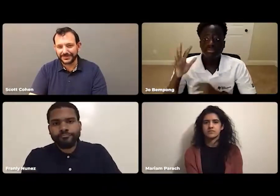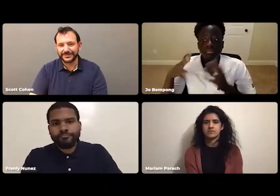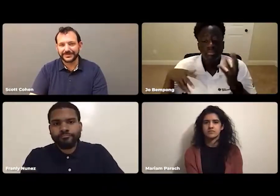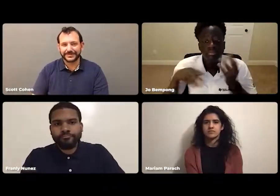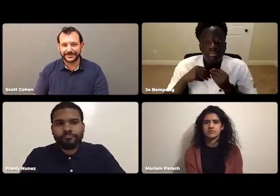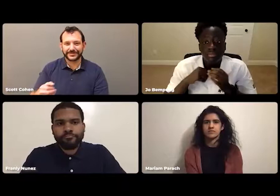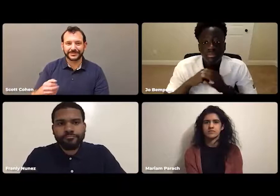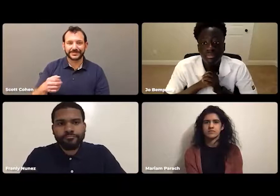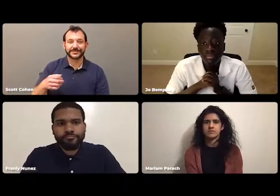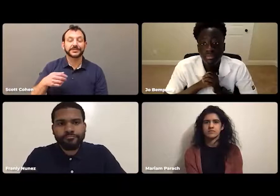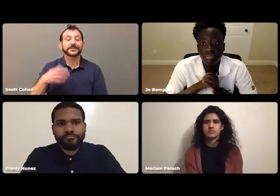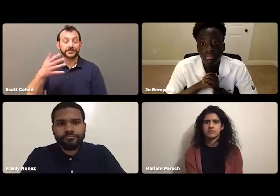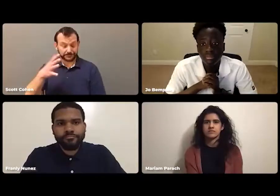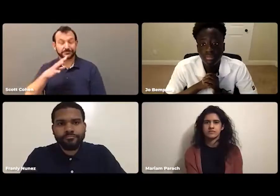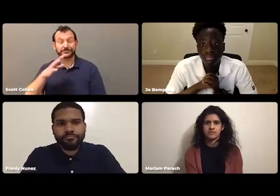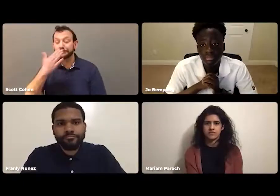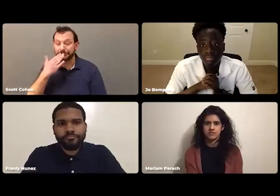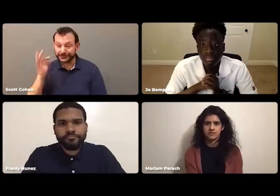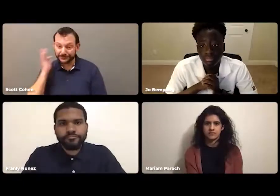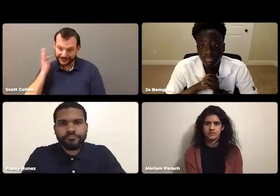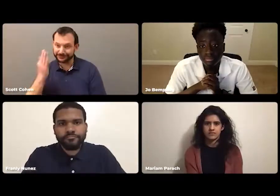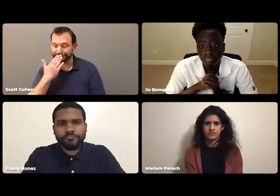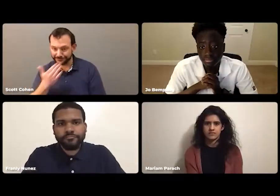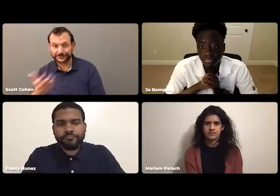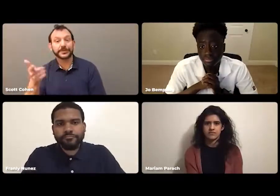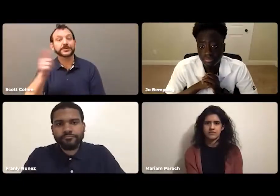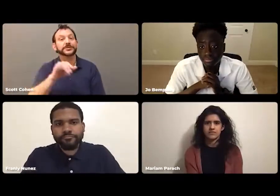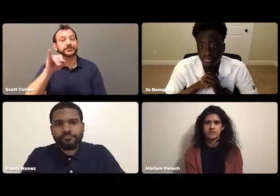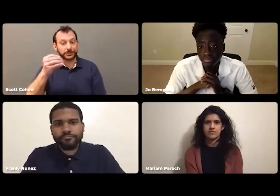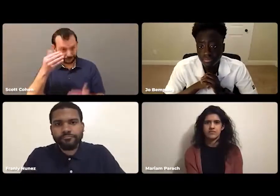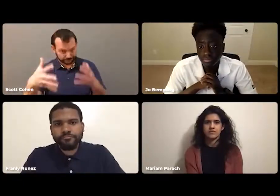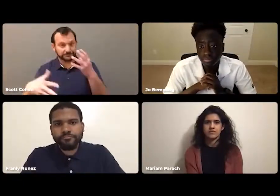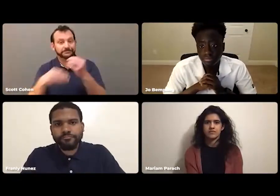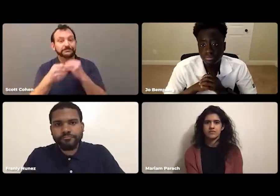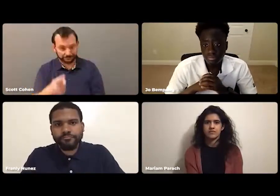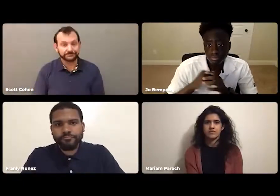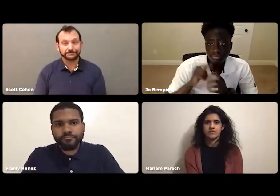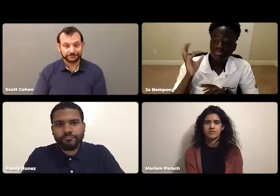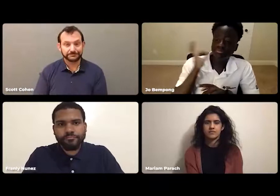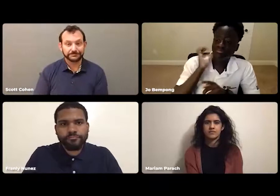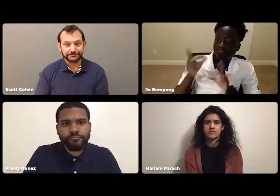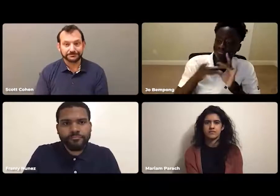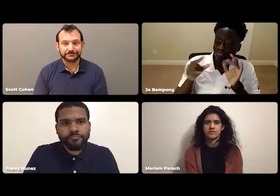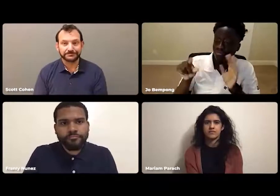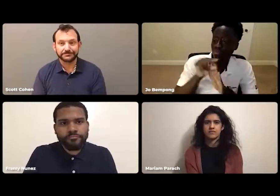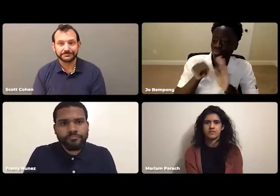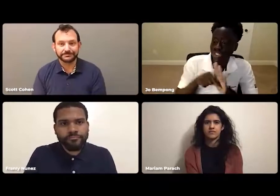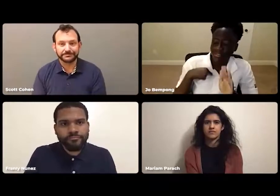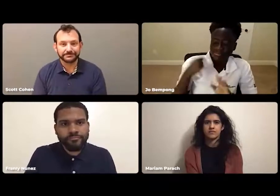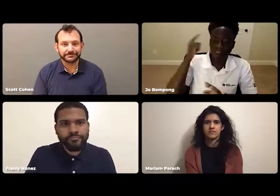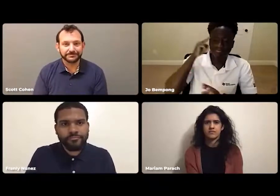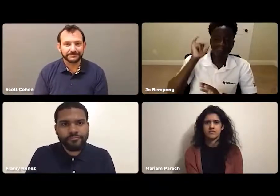But there hasn't been a large group of that in the career, that I've noticed.